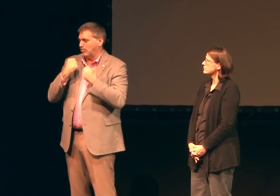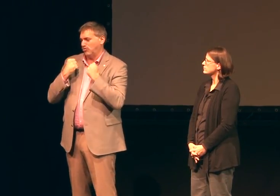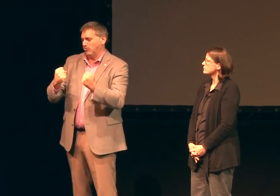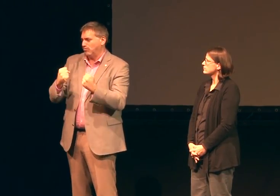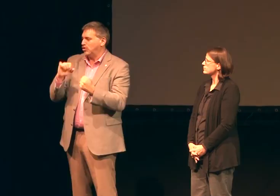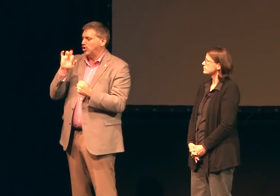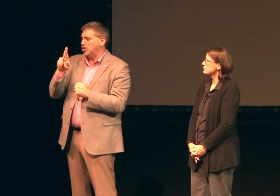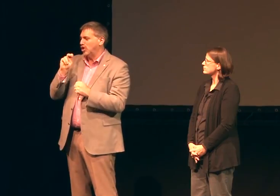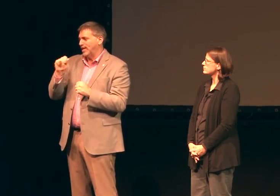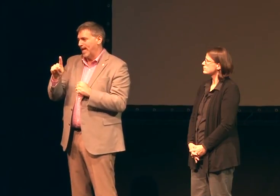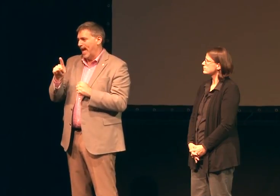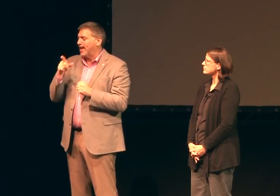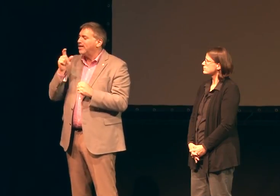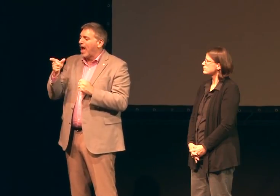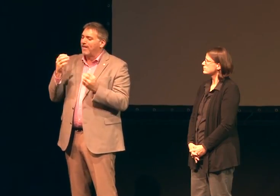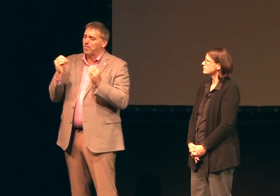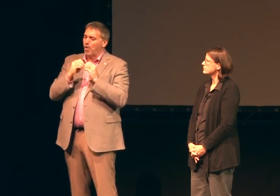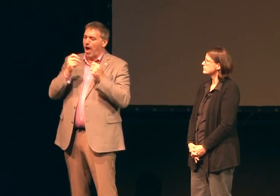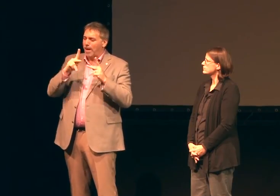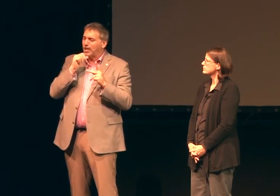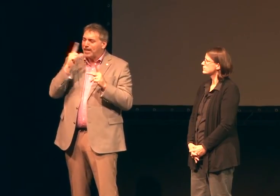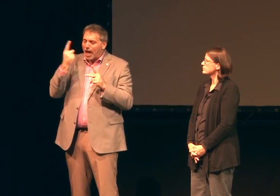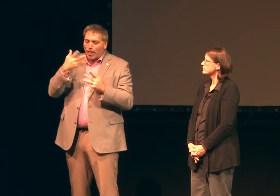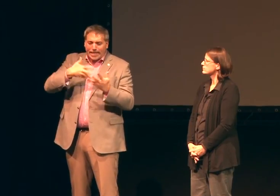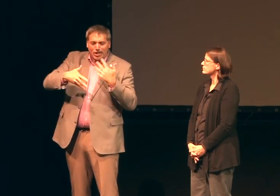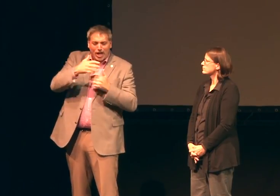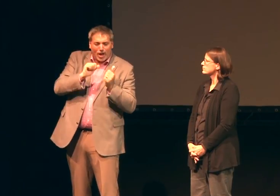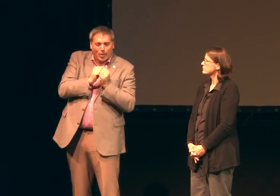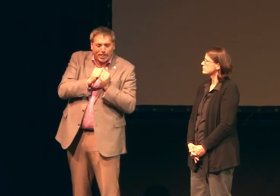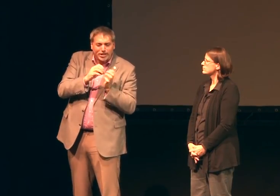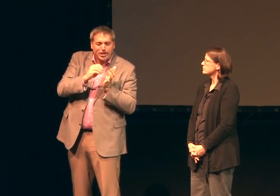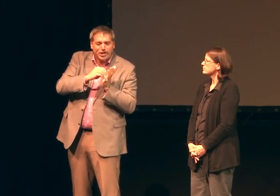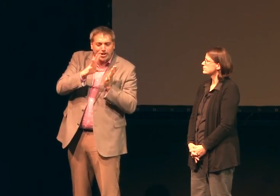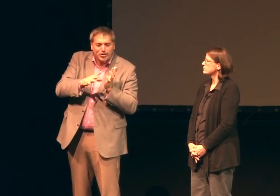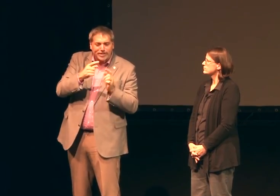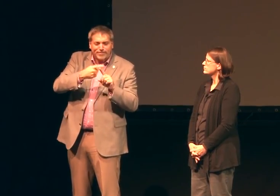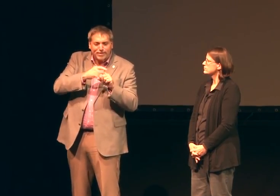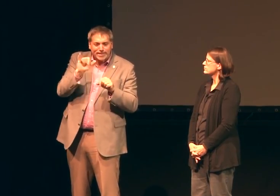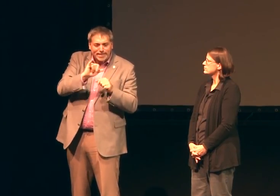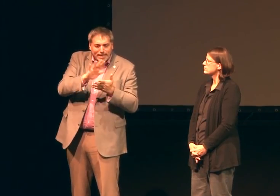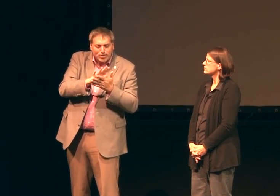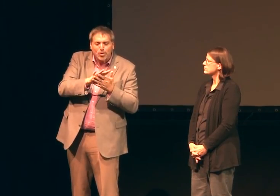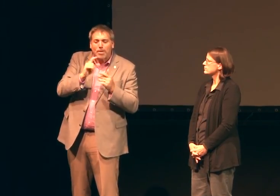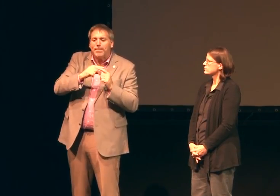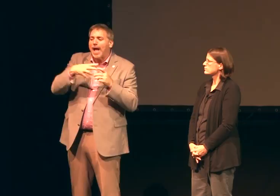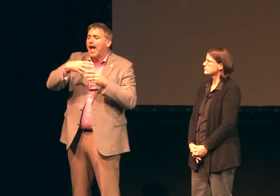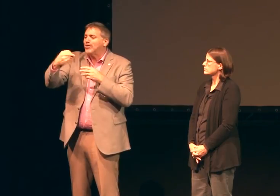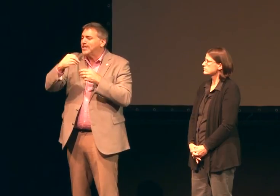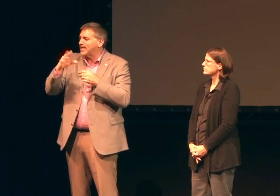think that's the best way to approach a strong junior NAD. And you have more opportunity not just to associate with people from your school